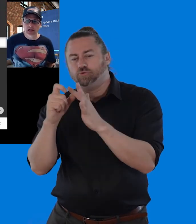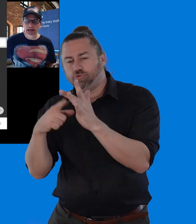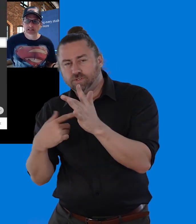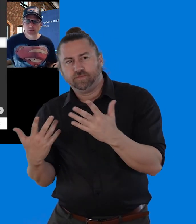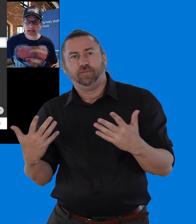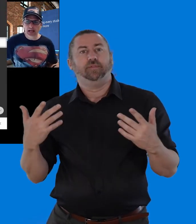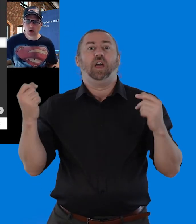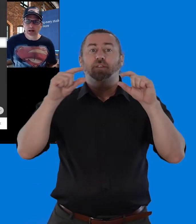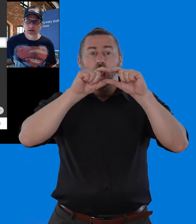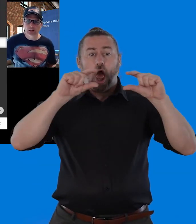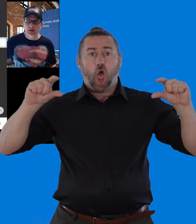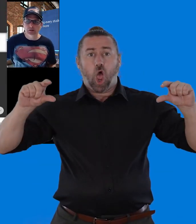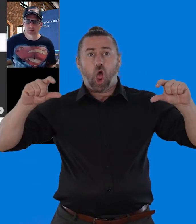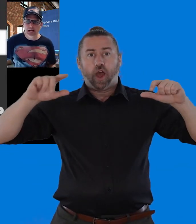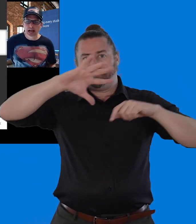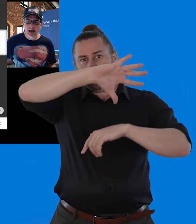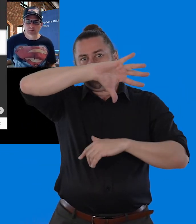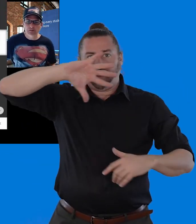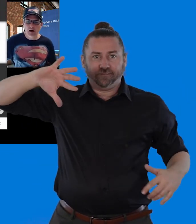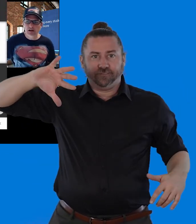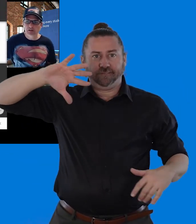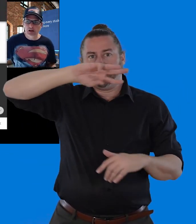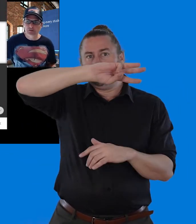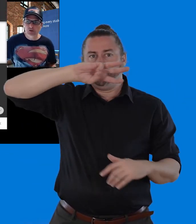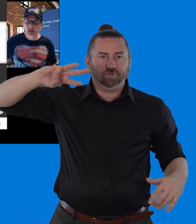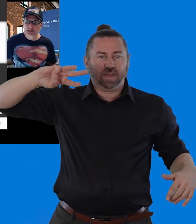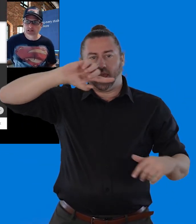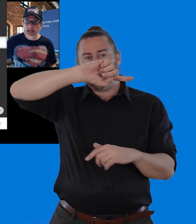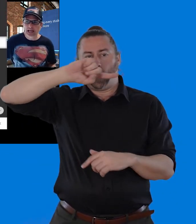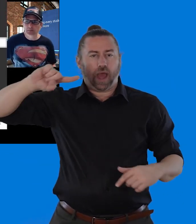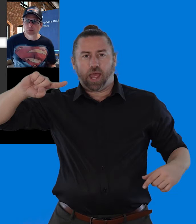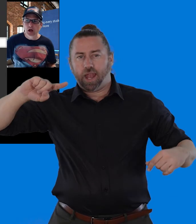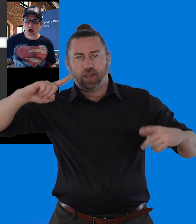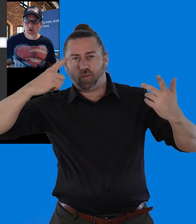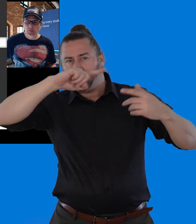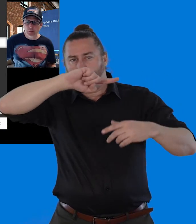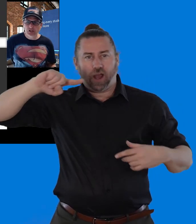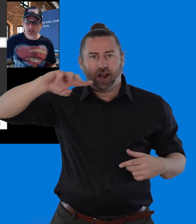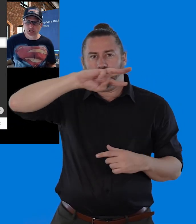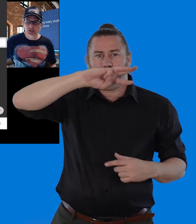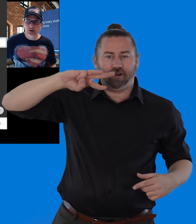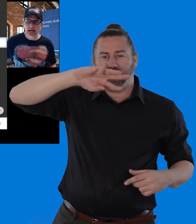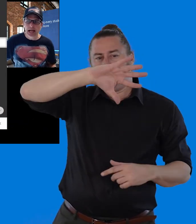OK, so again, one, three and five line focus. Again, I've got my picture dictionary